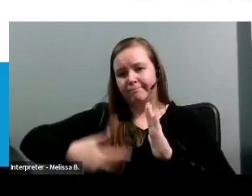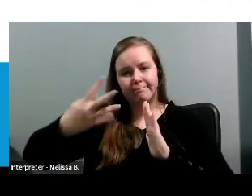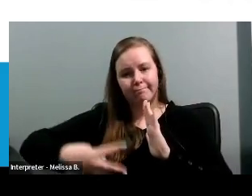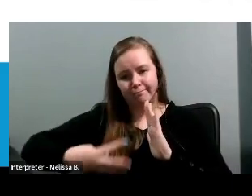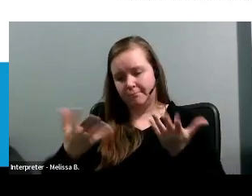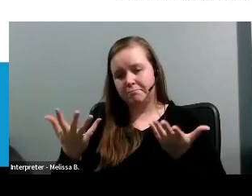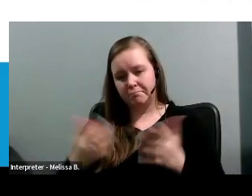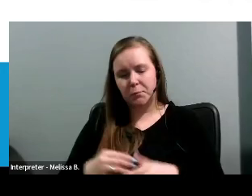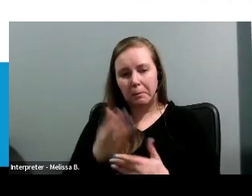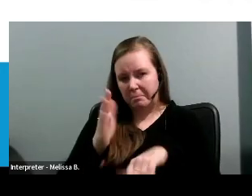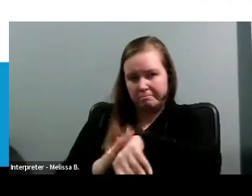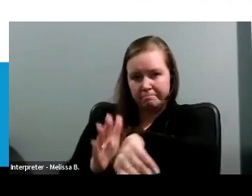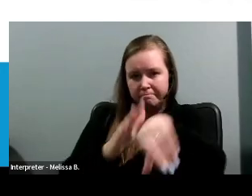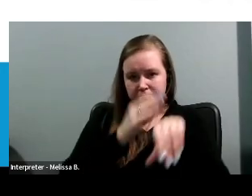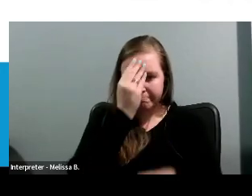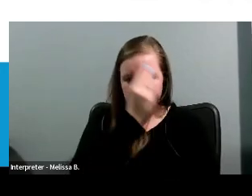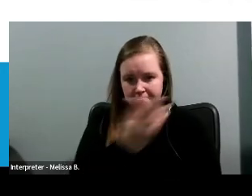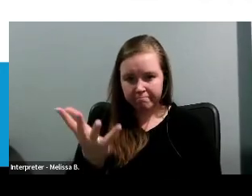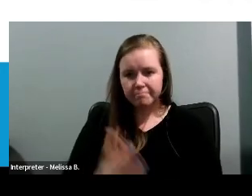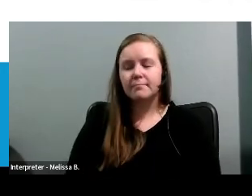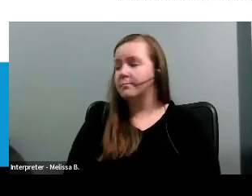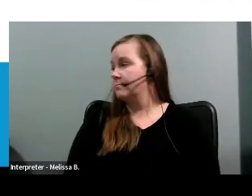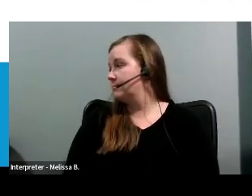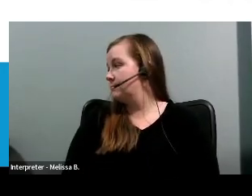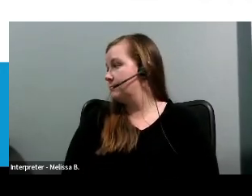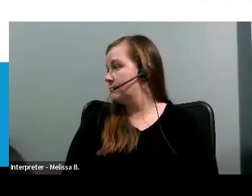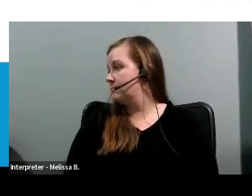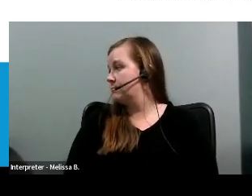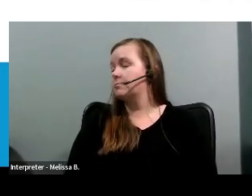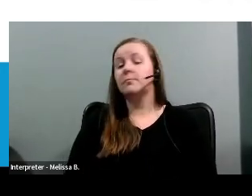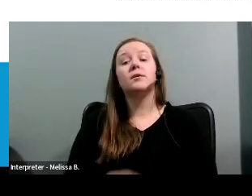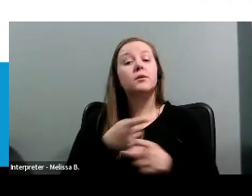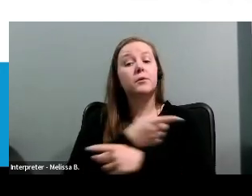Shannon Spencer (she/her): So, when you're preparing your deputation.